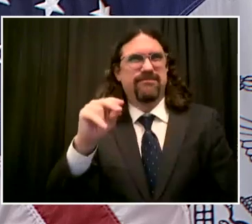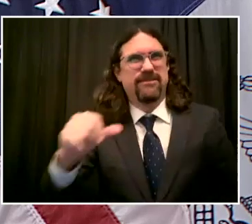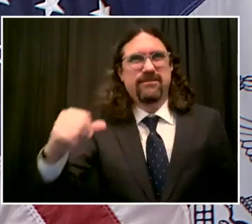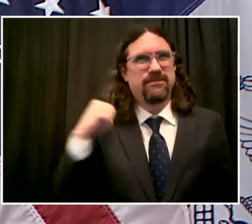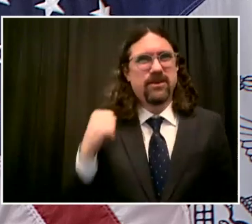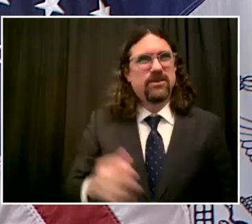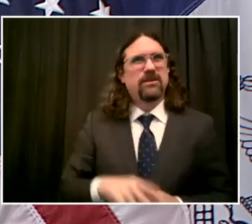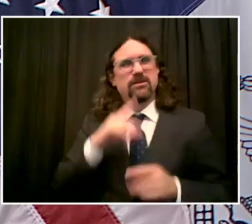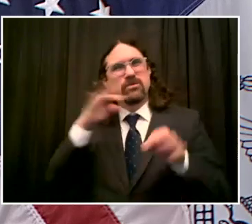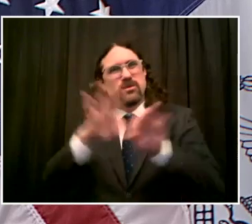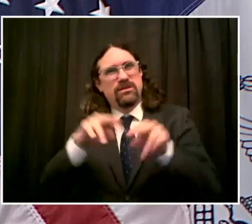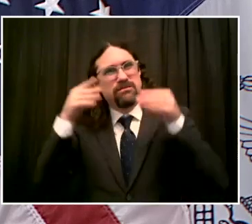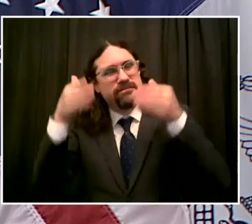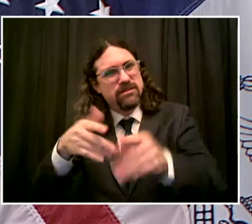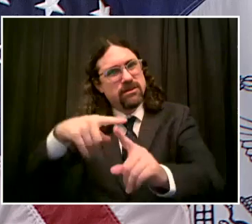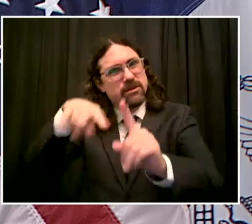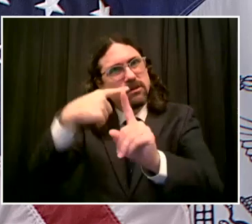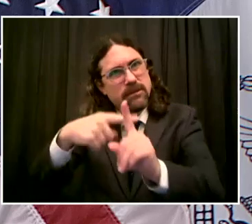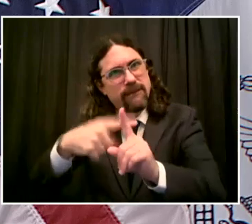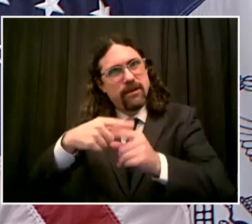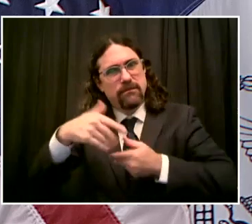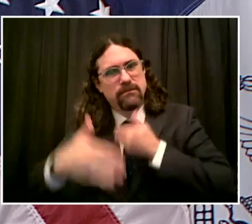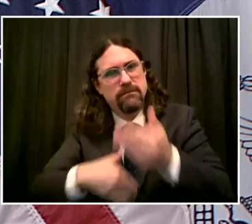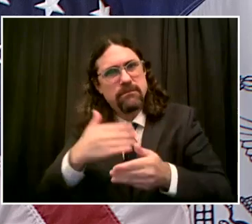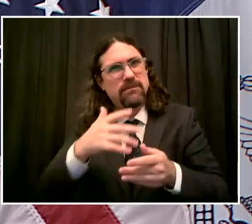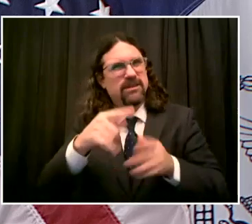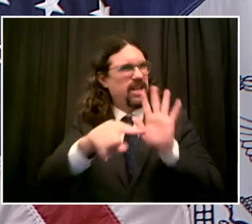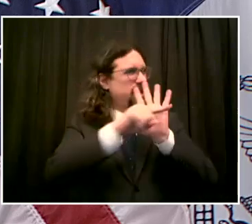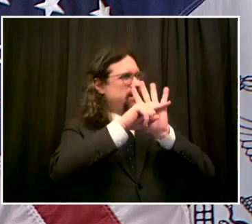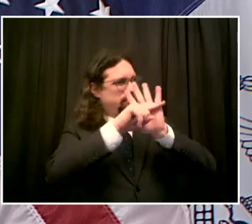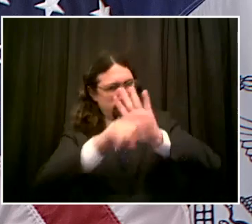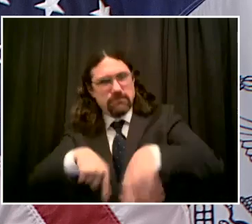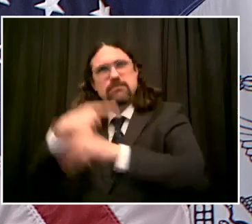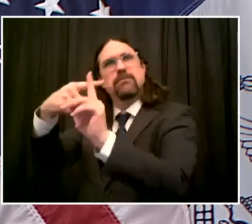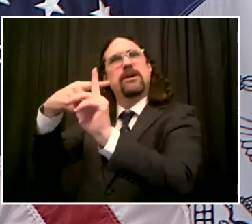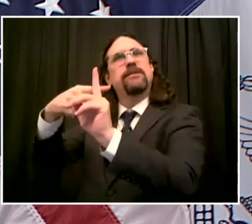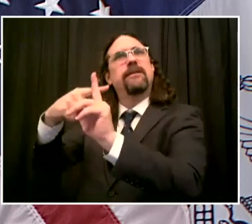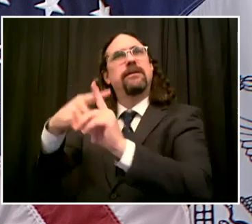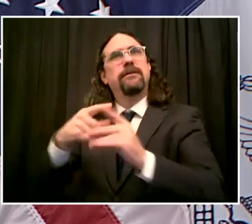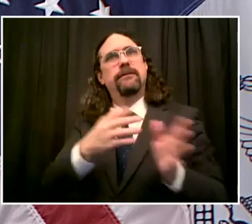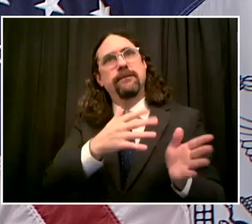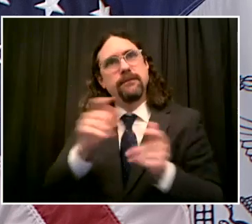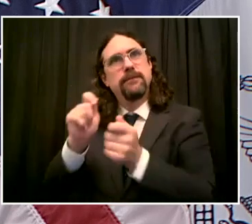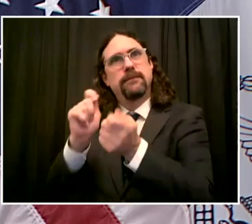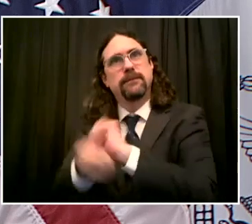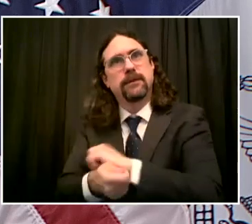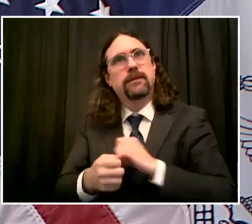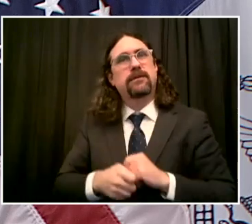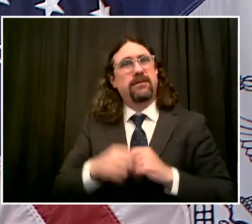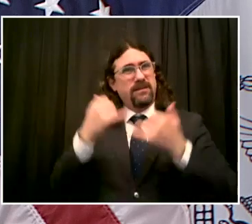BY HATRED. IT'S SOLVED BY